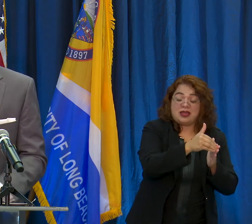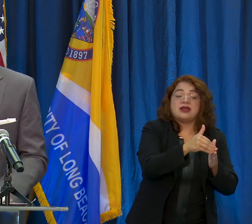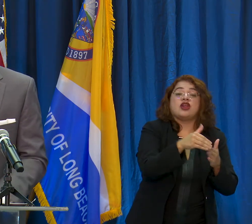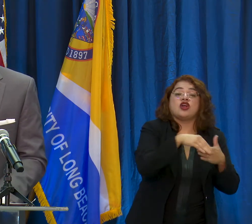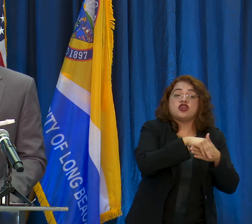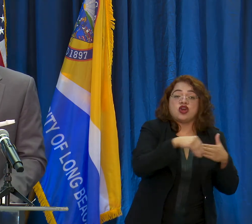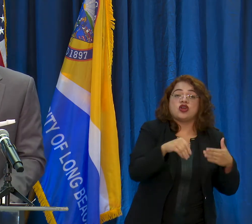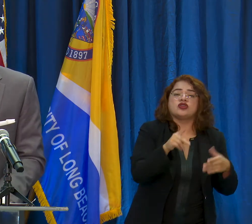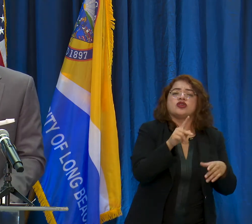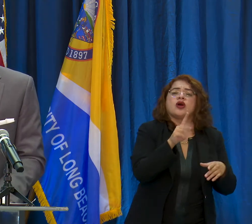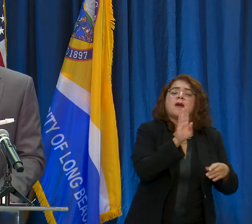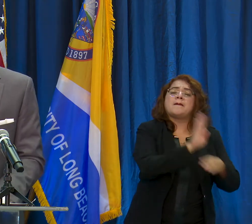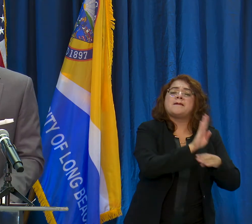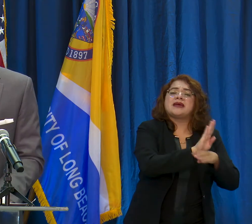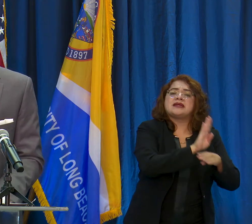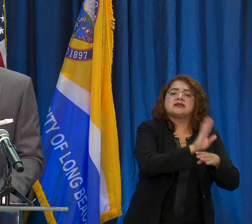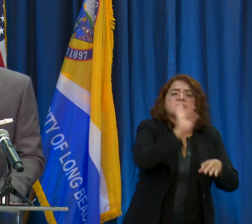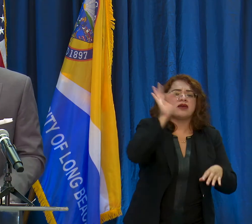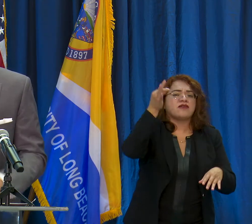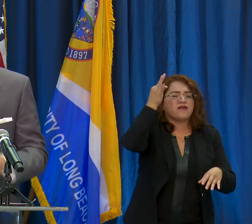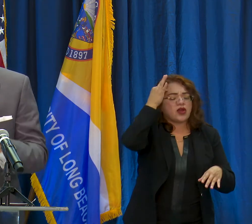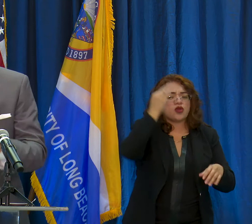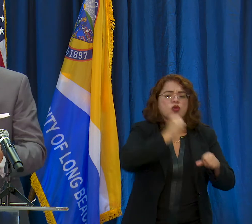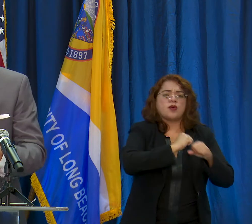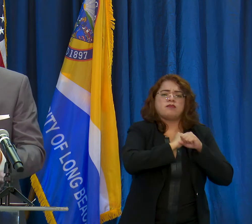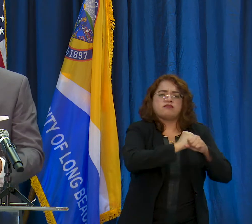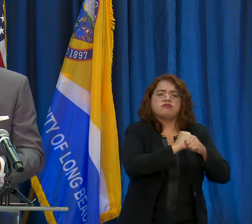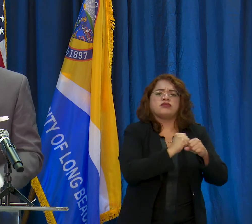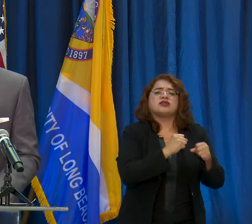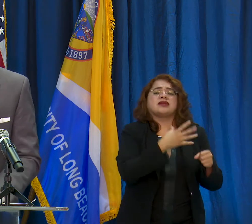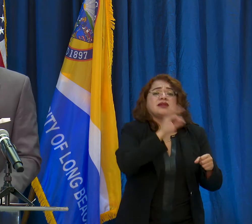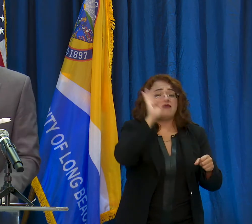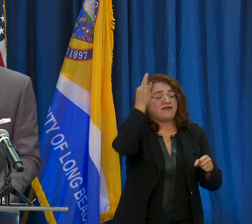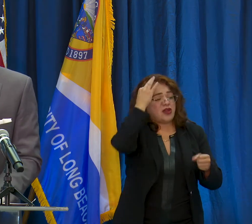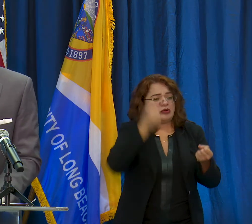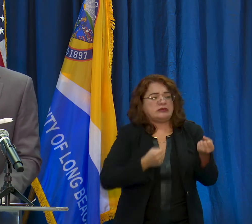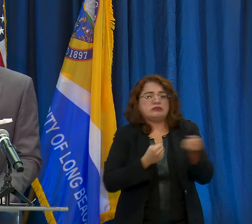federal backed loans have also seen those loan